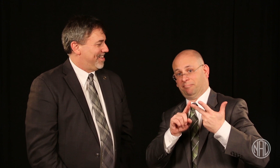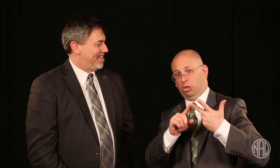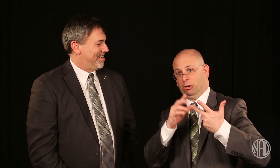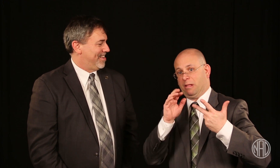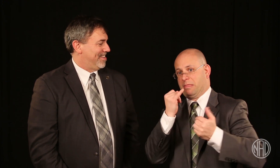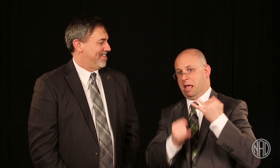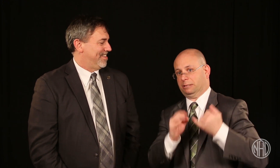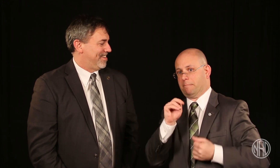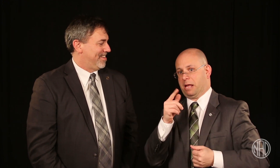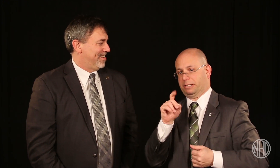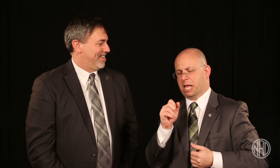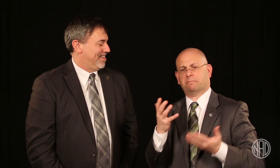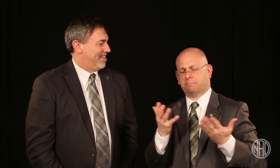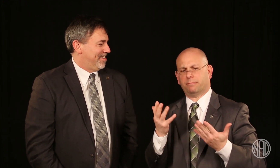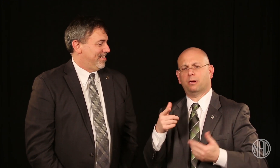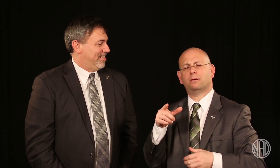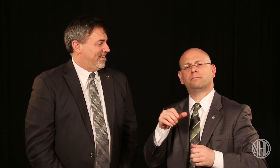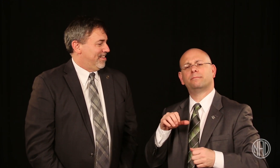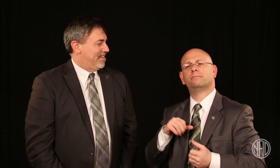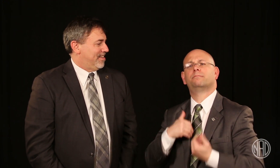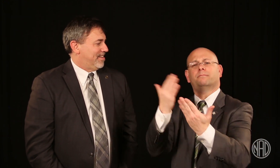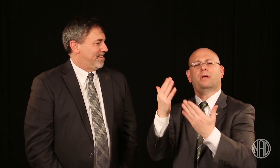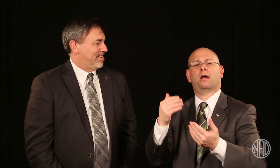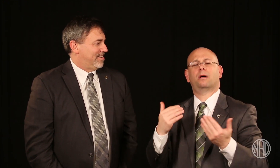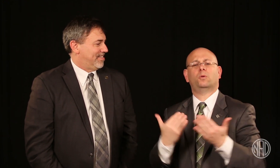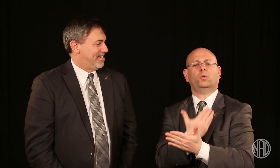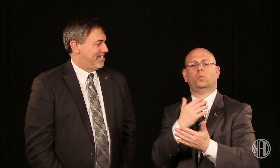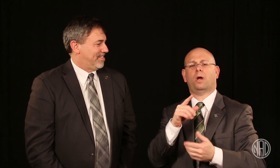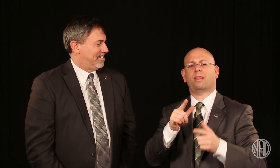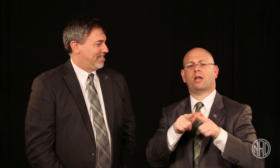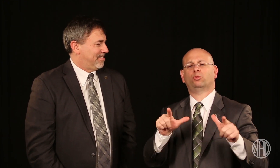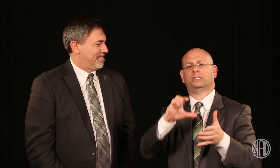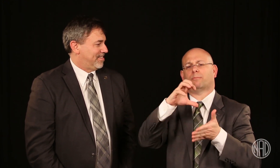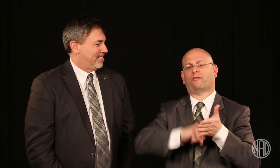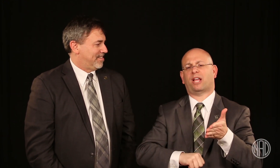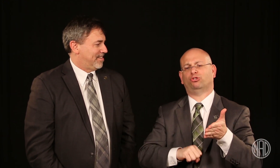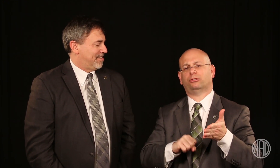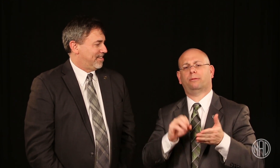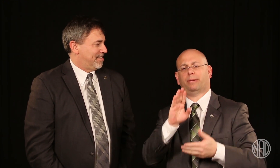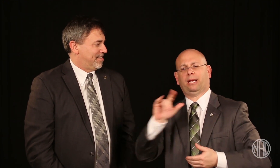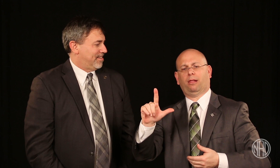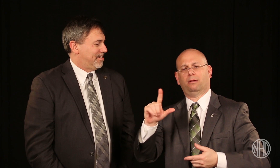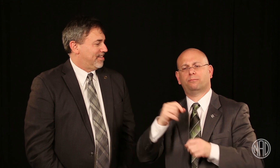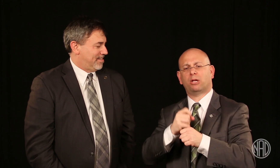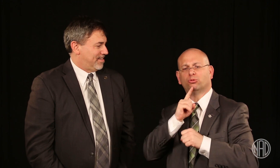The third mandate is a new Language Deprivation bill